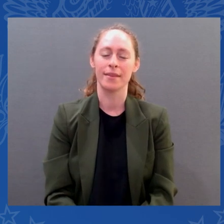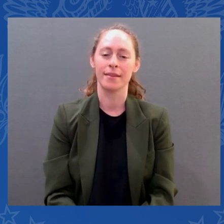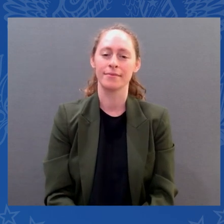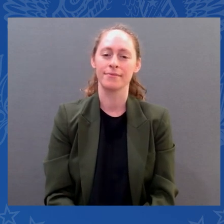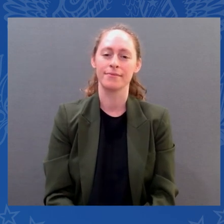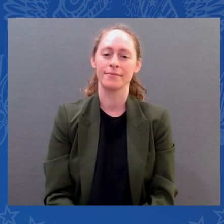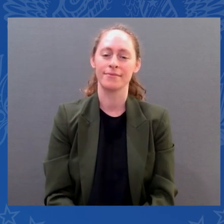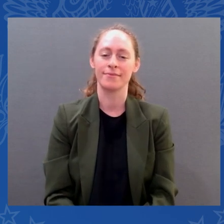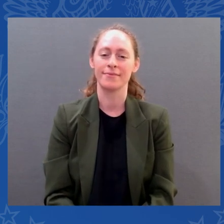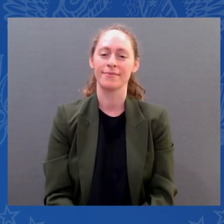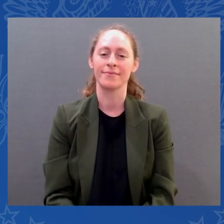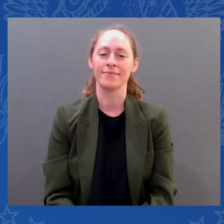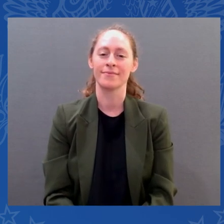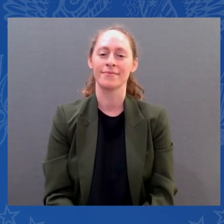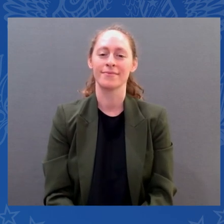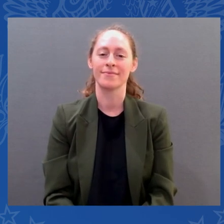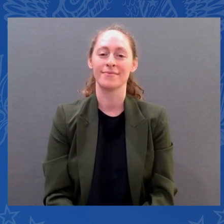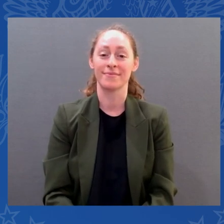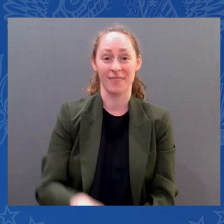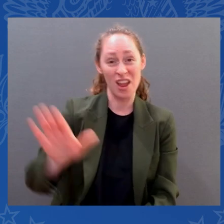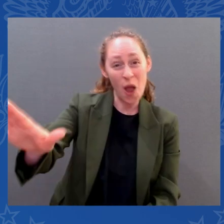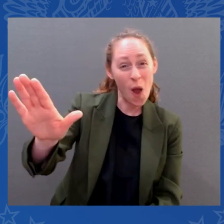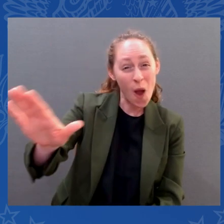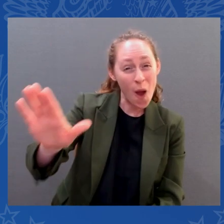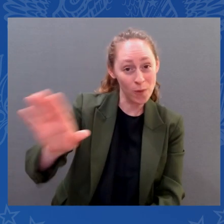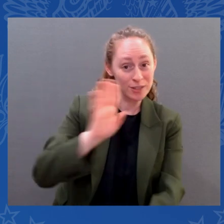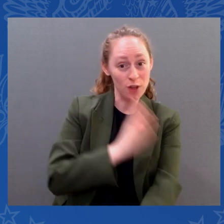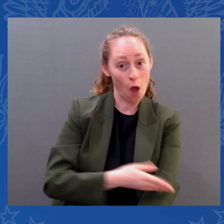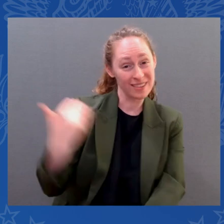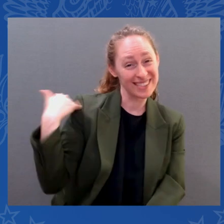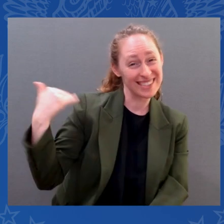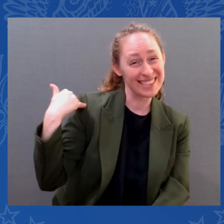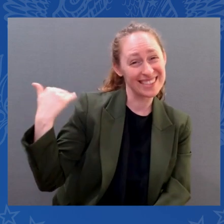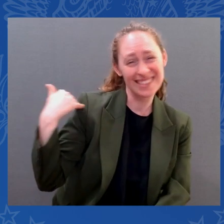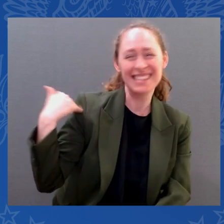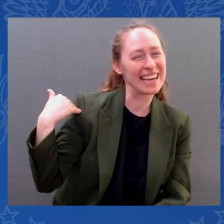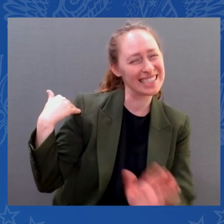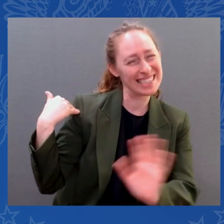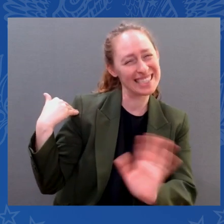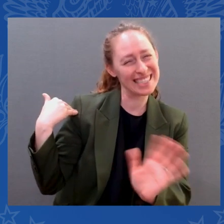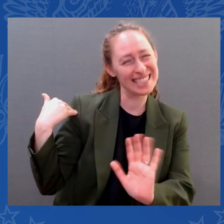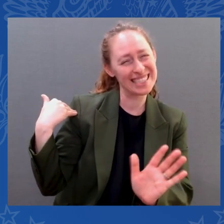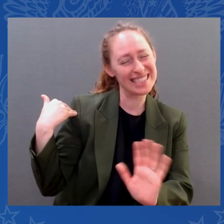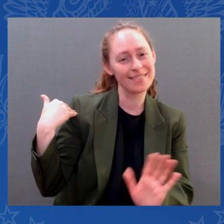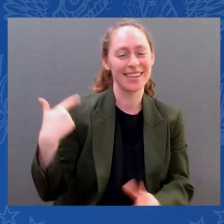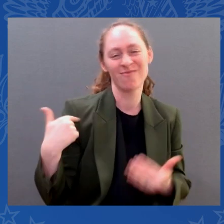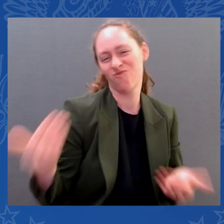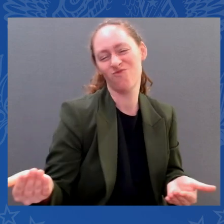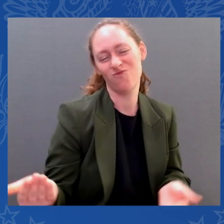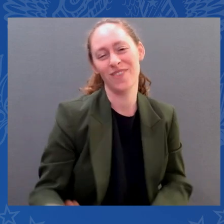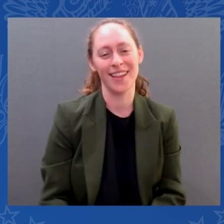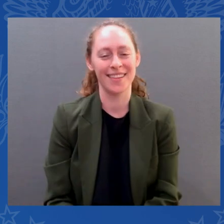But how can I not do that? She's the one who advises me on all these things. And too many business and public service people to mention,